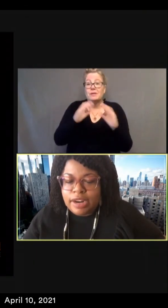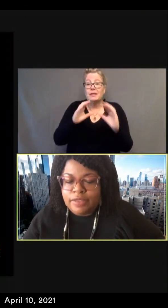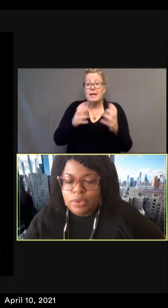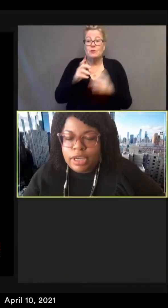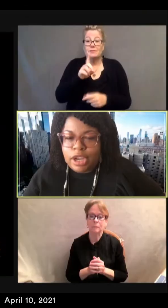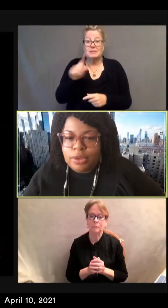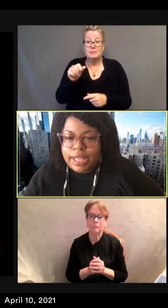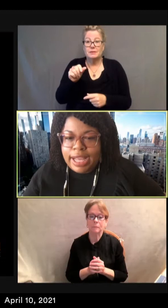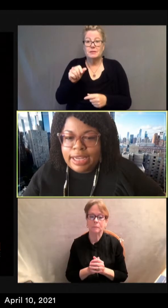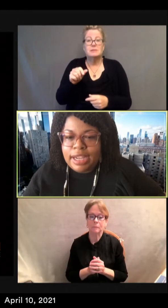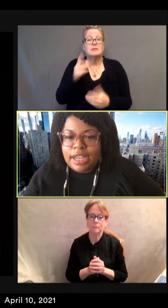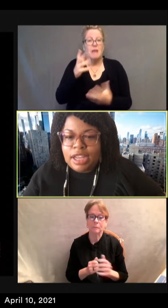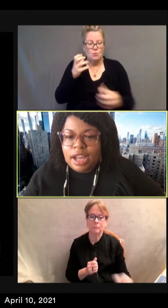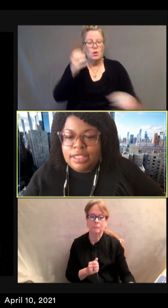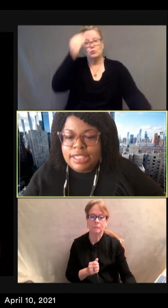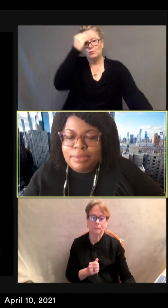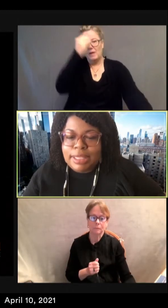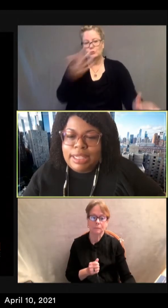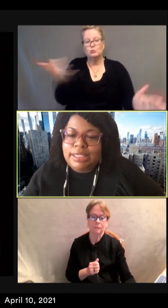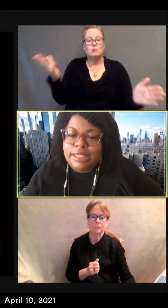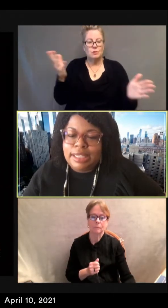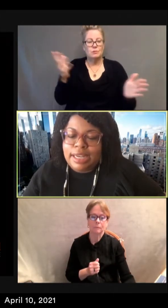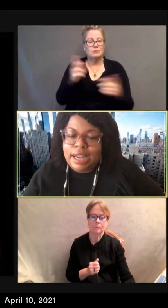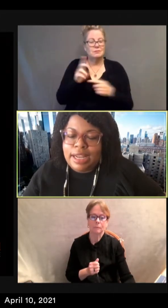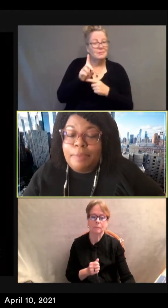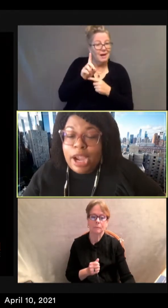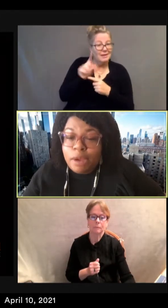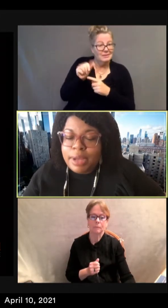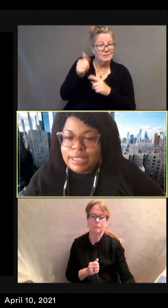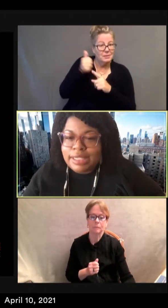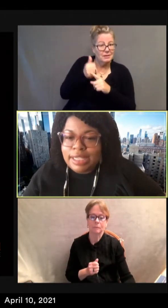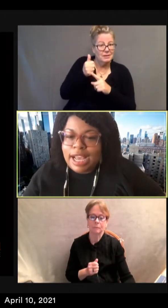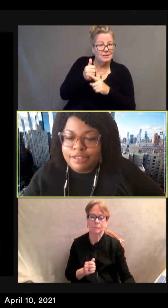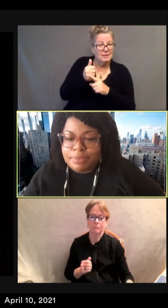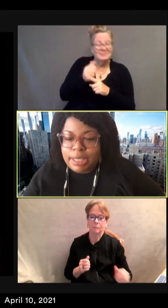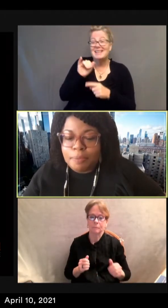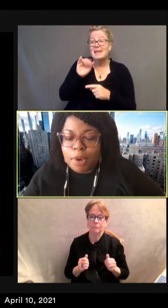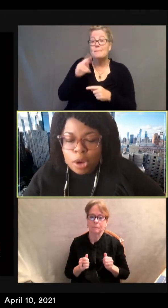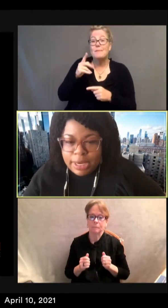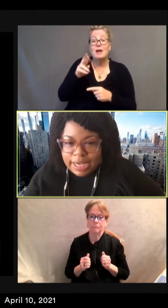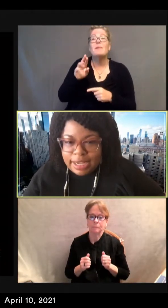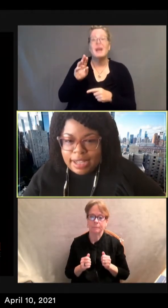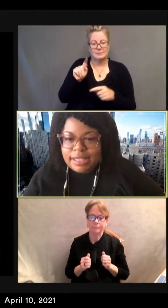everyone know that a disability doesn't, an impairment doesn't have to be permanent to